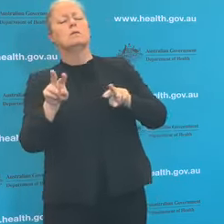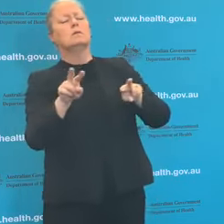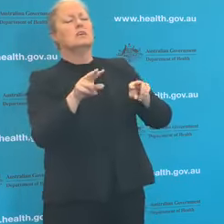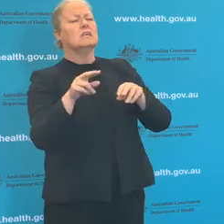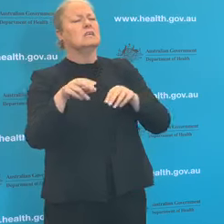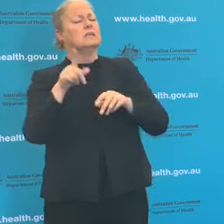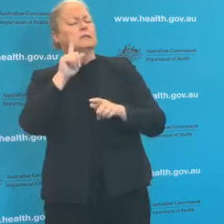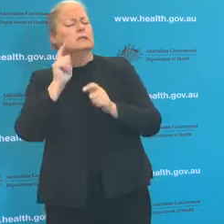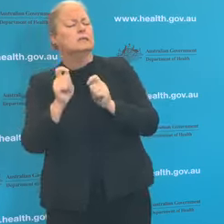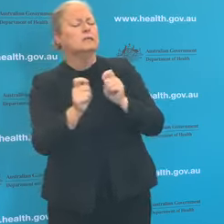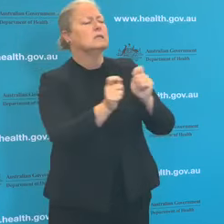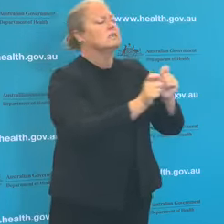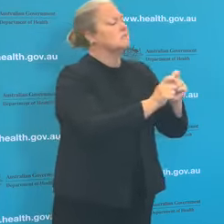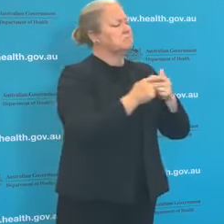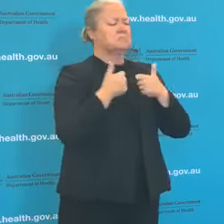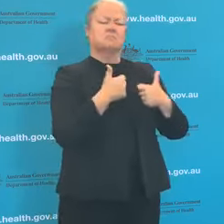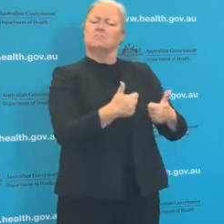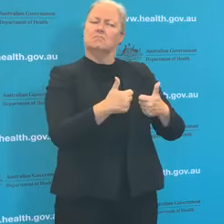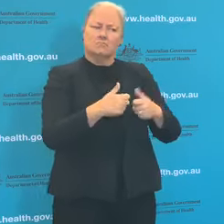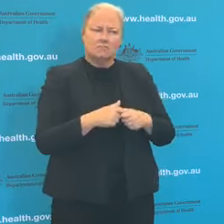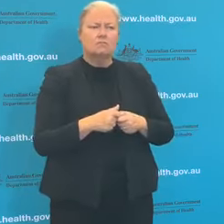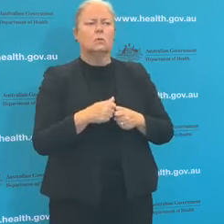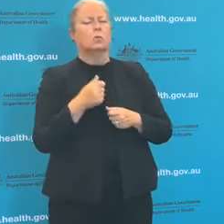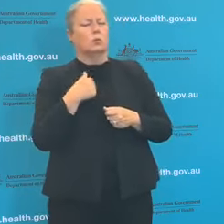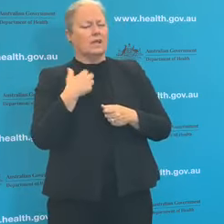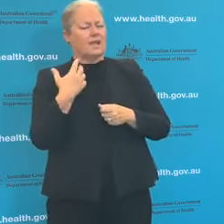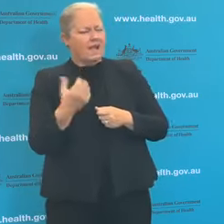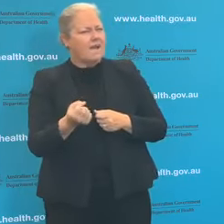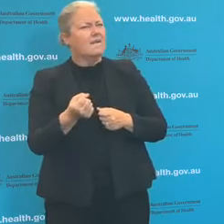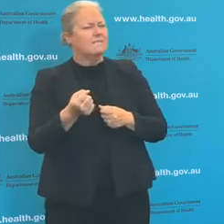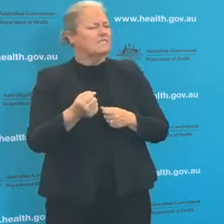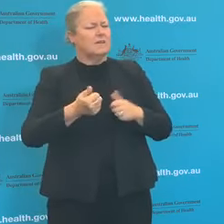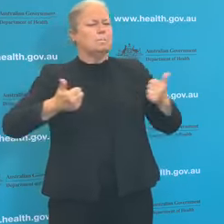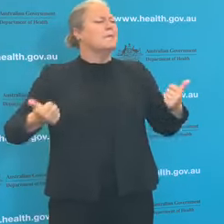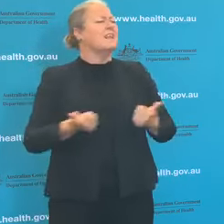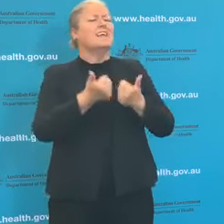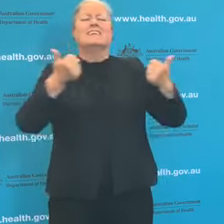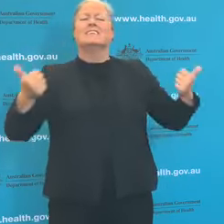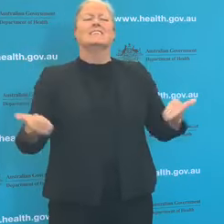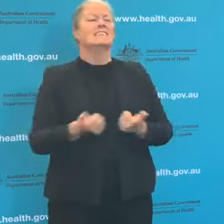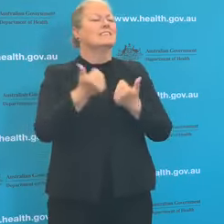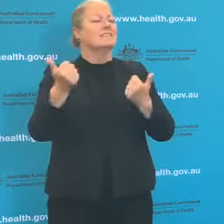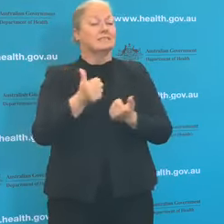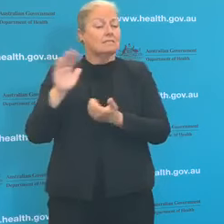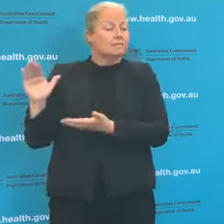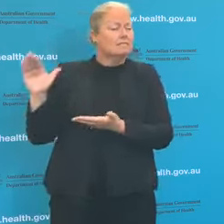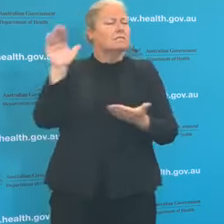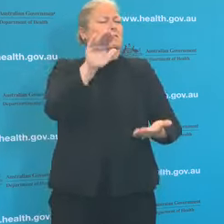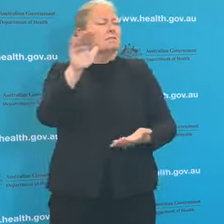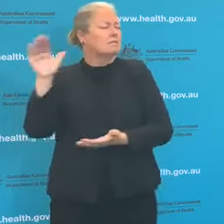We've got a diversified supply line, we have enough tests to do all of the